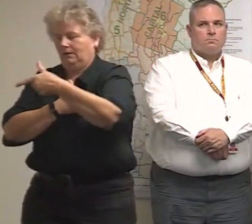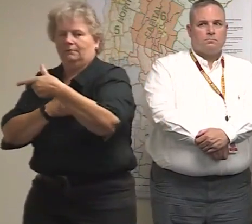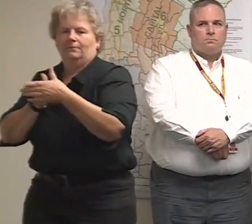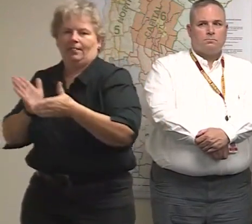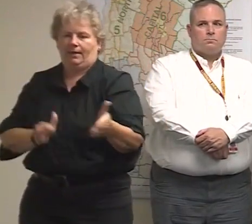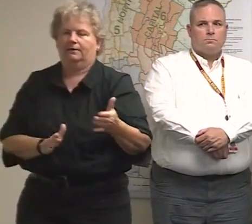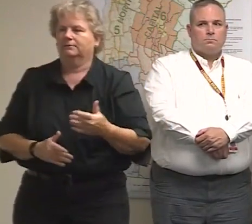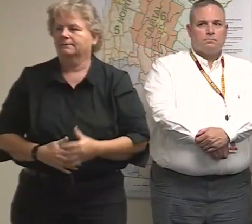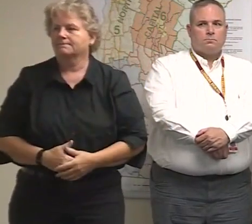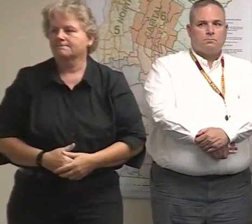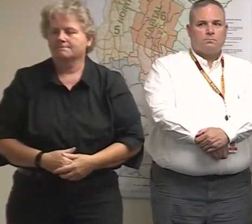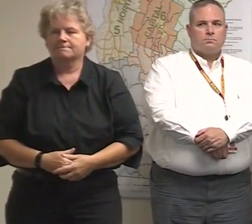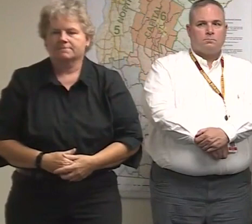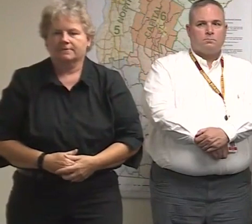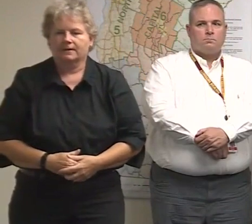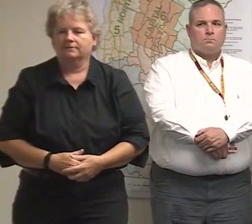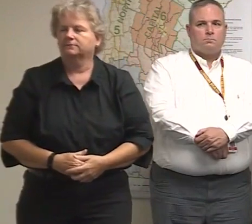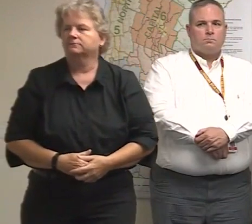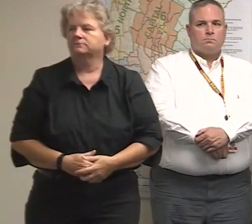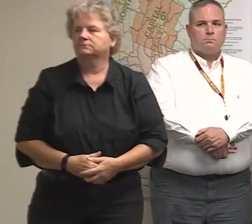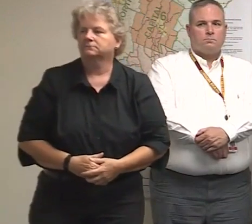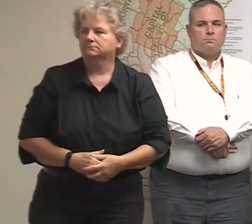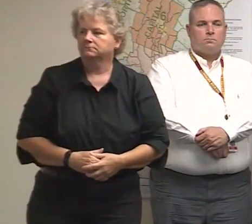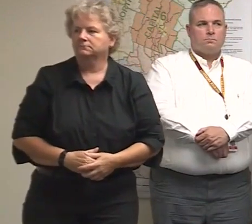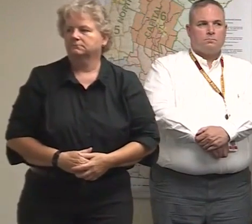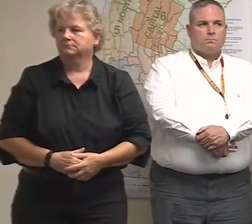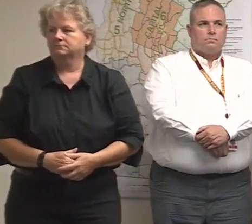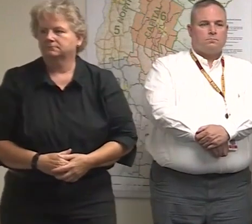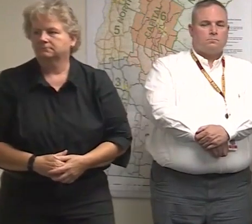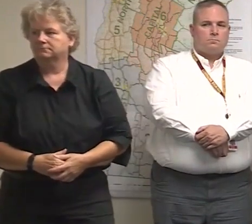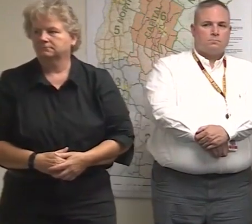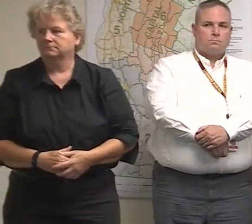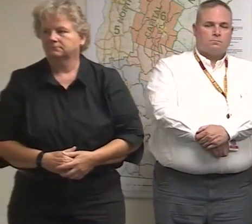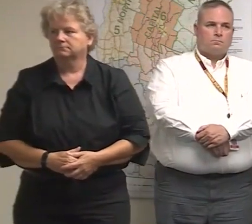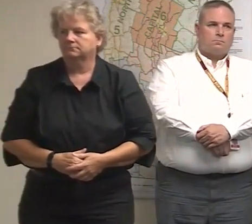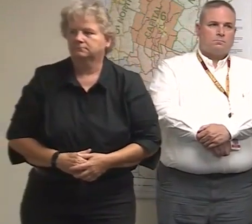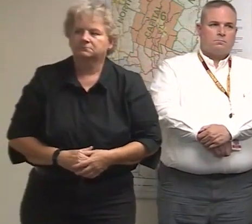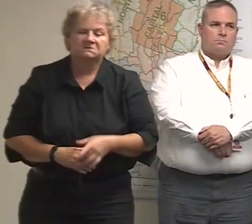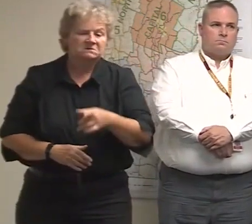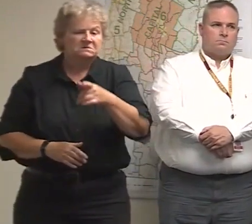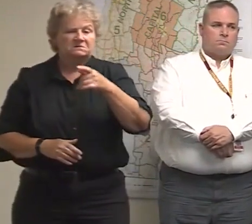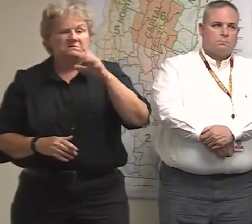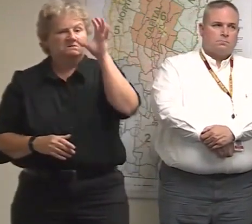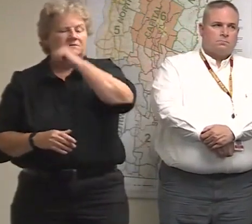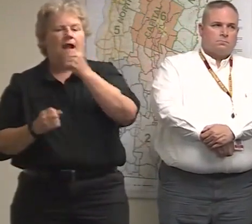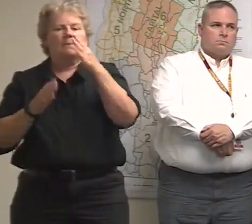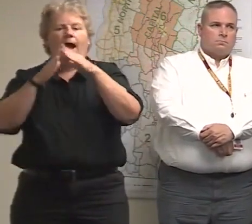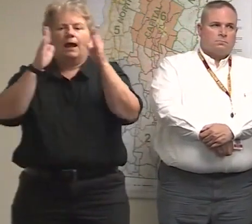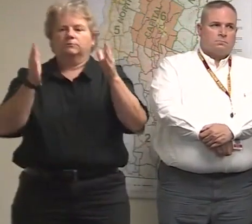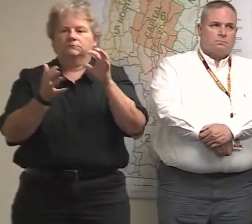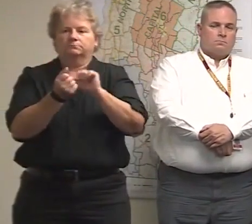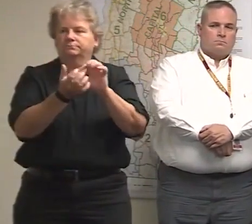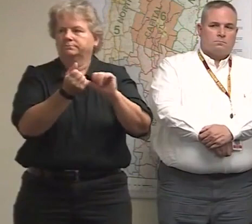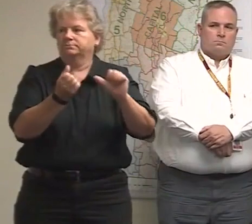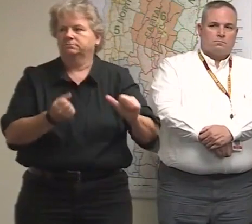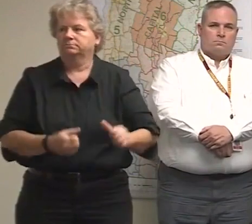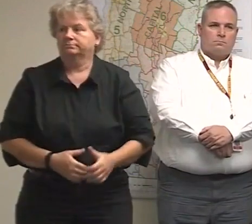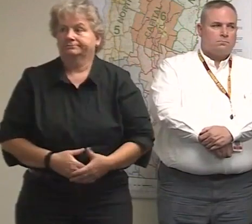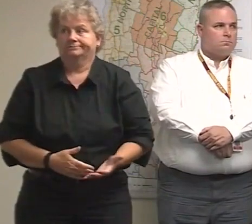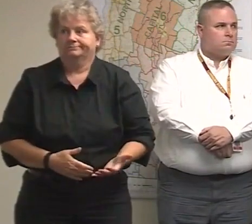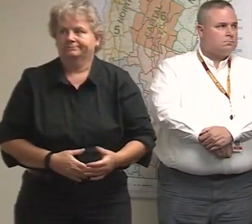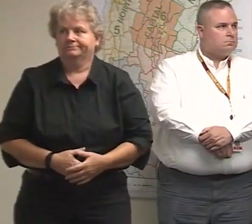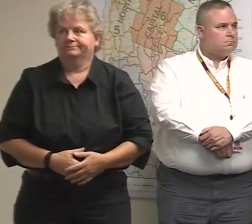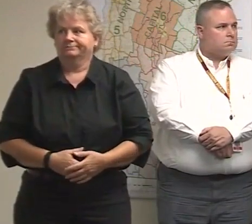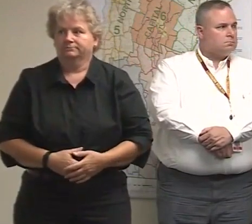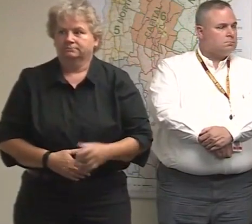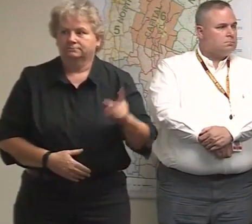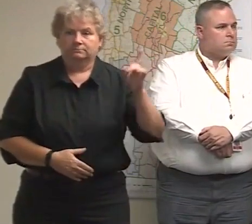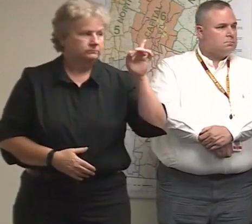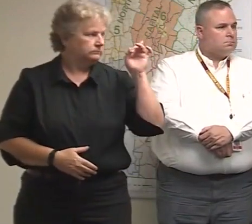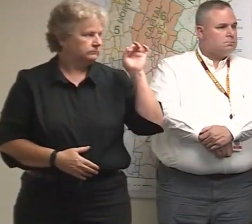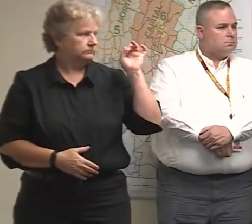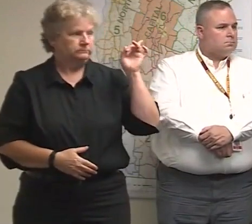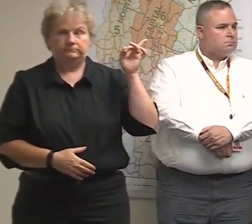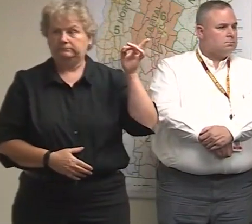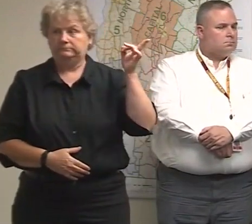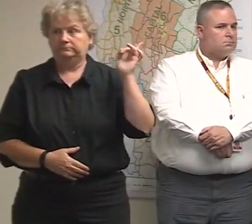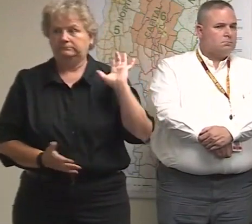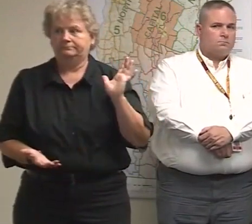BUT I, I WILL HAVE MORE DETAIL ON THAT ONCE IT’S ONCE IT’S SIGNED, WE A SENSE OF HOW MANY RESIDENCES AROUND THE STATE HAVE BEEN DAMAGED.